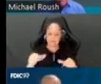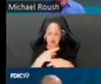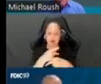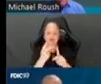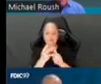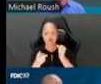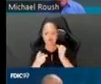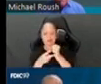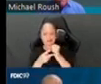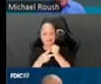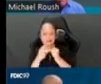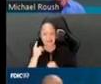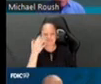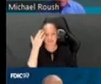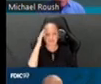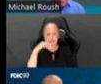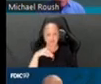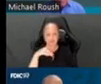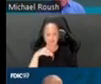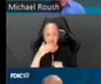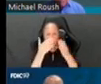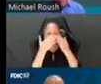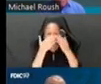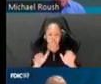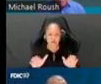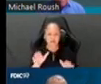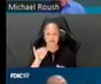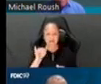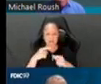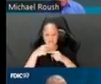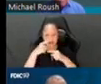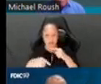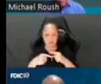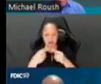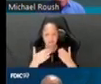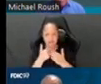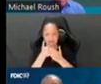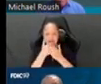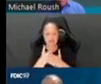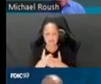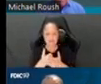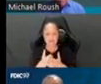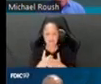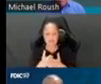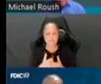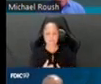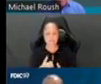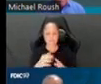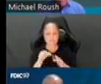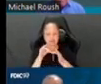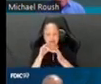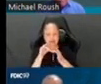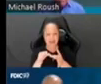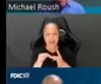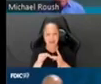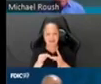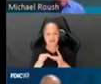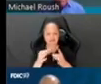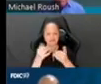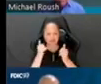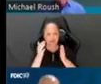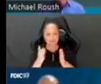You'll know, you know, the breakdown by round. That may give guidance to the players. Just